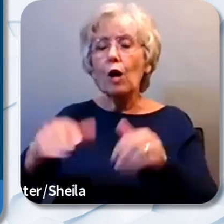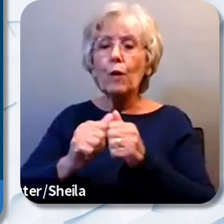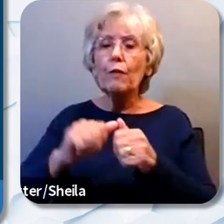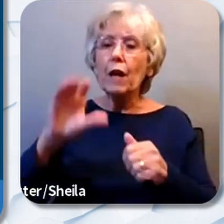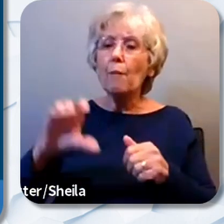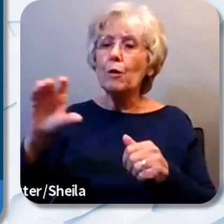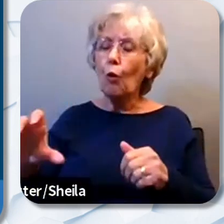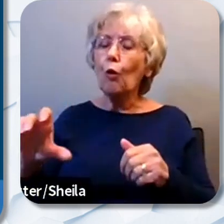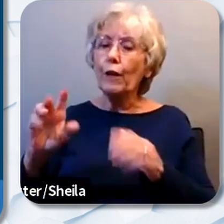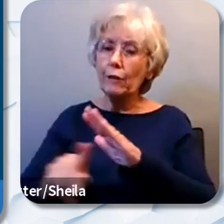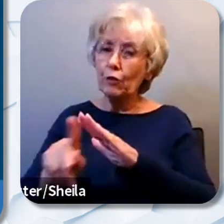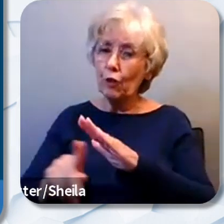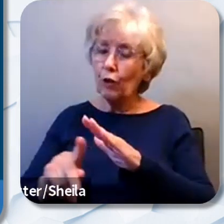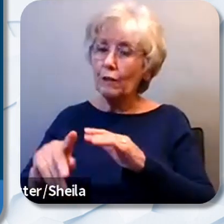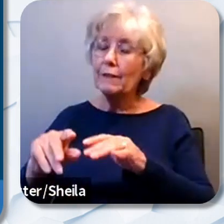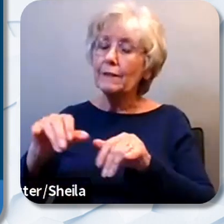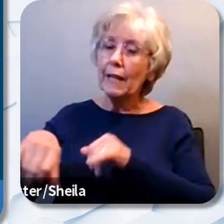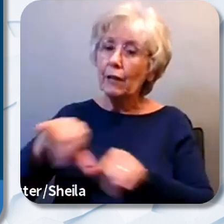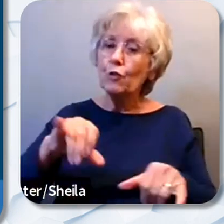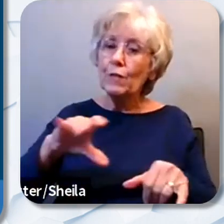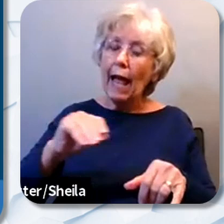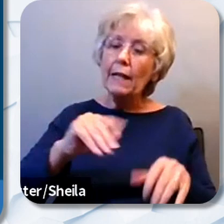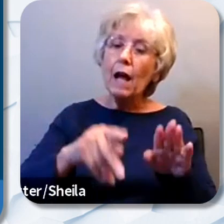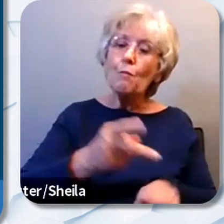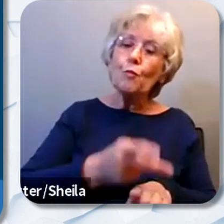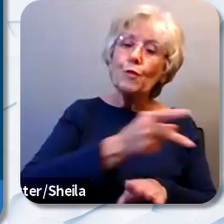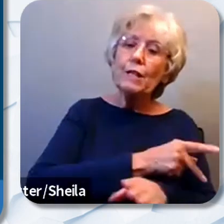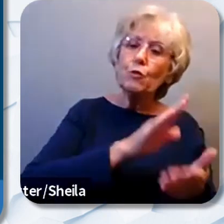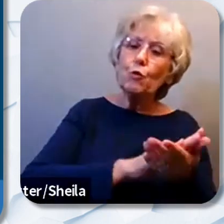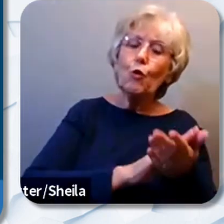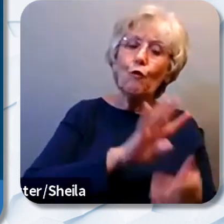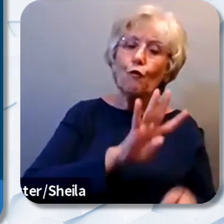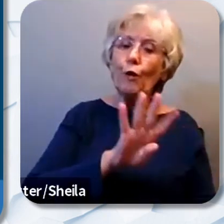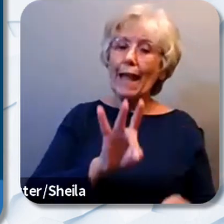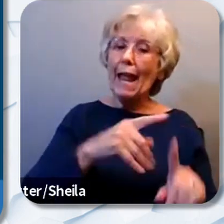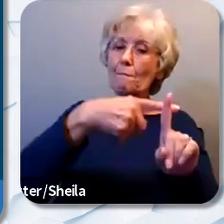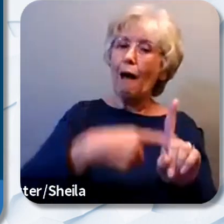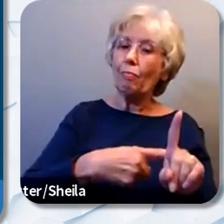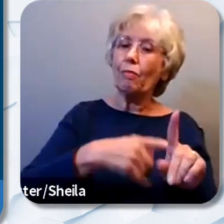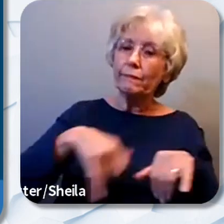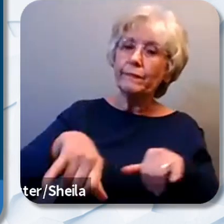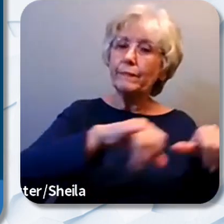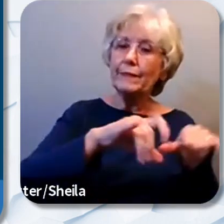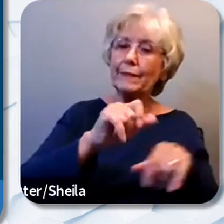standards. Deanna Mathies: And the preschool 48 month standards and what we found, and we,